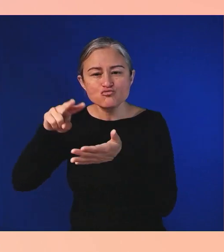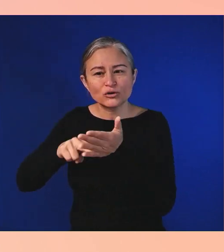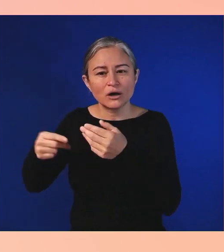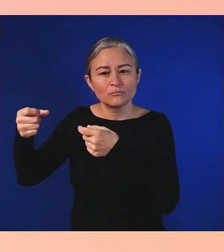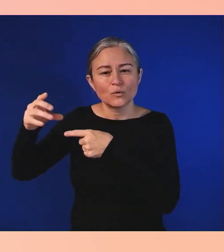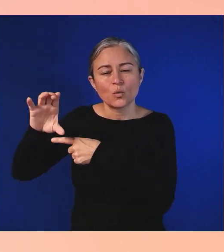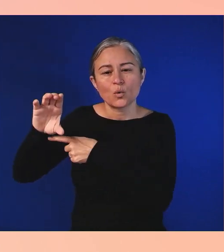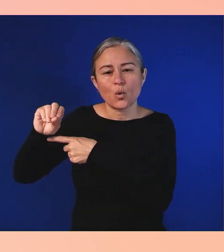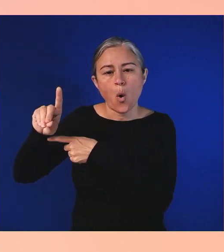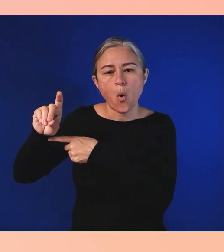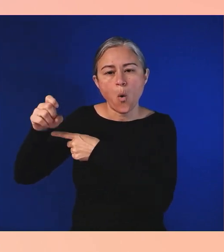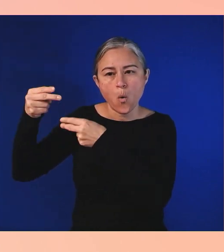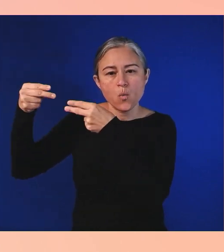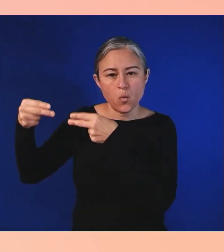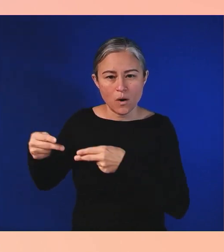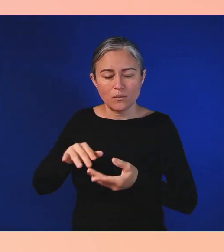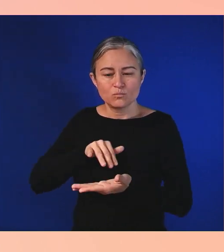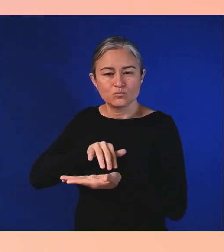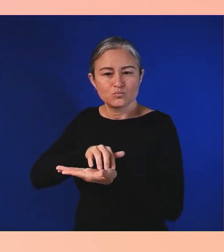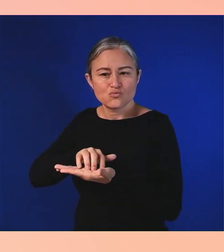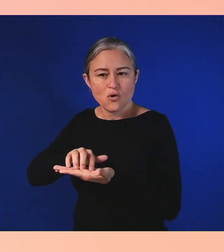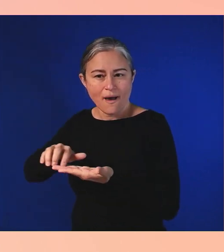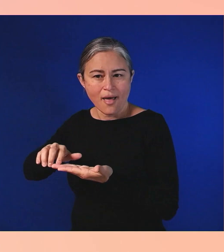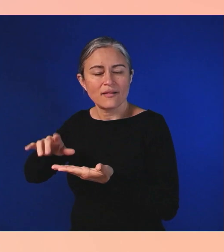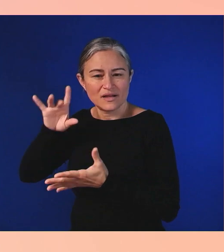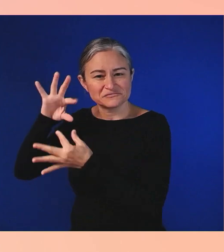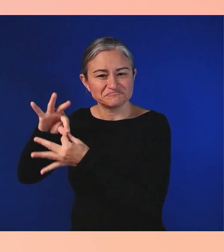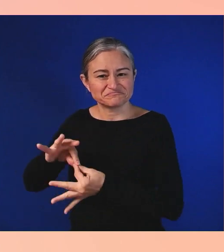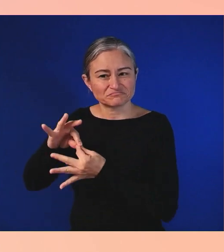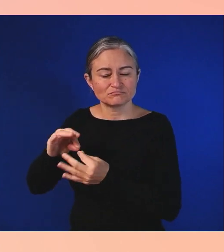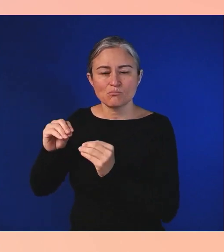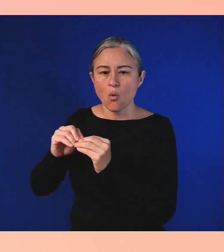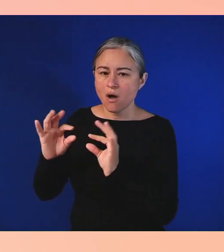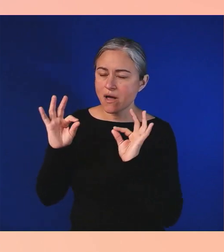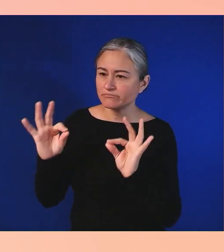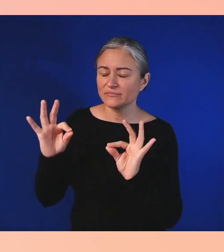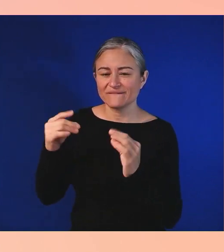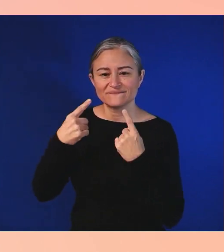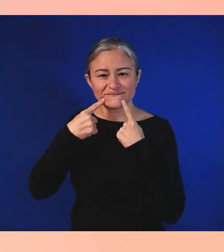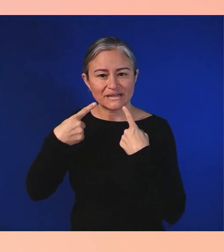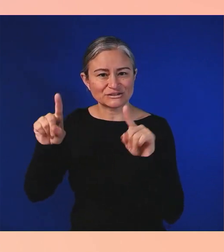This is the beginning of more multi-sensory experiences.